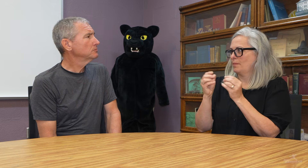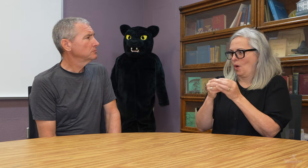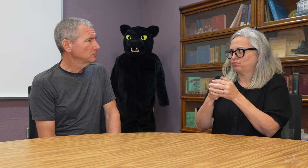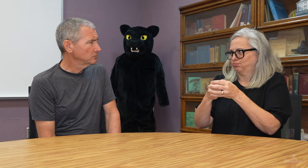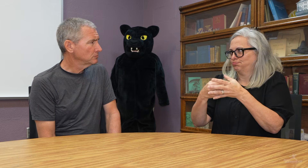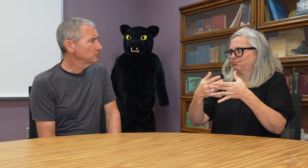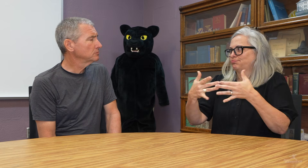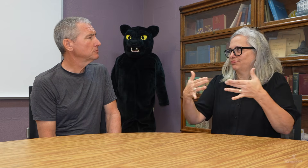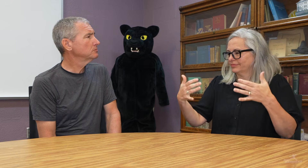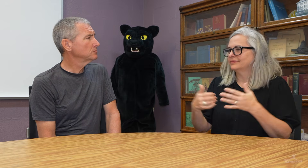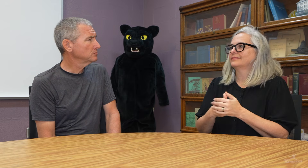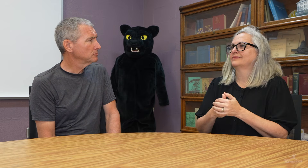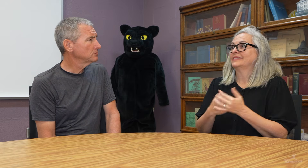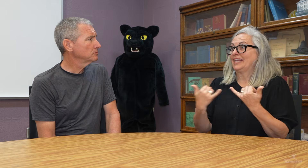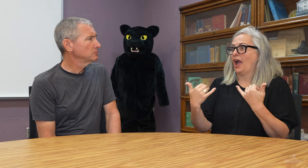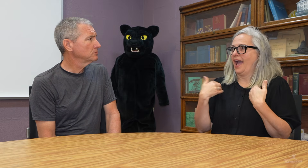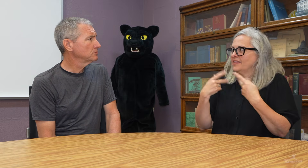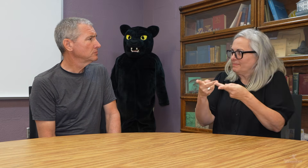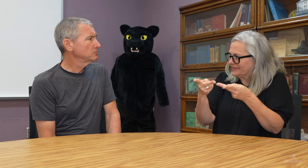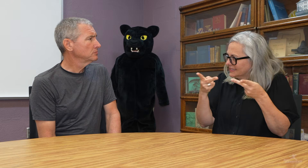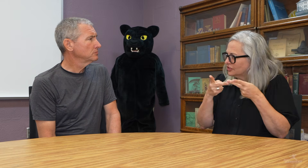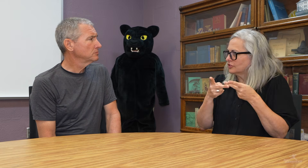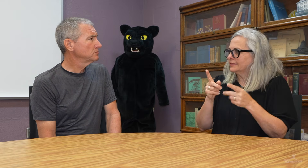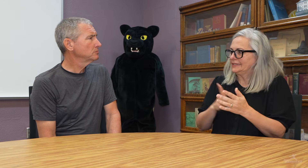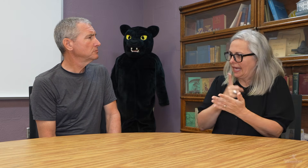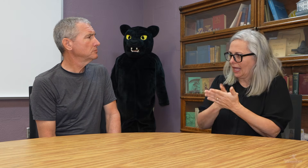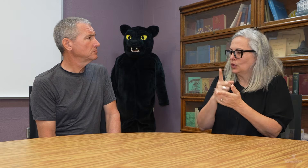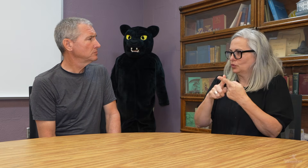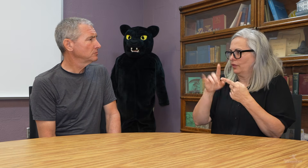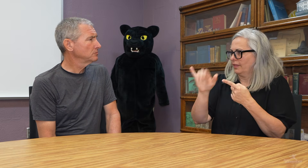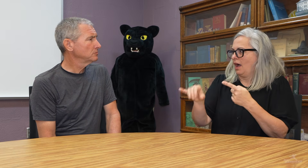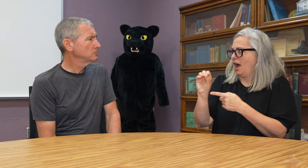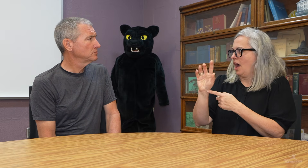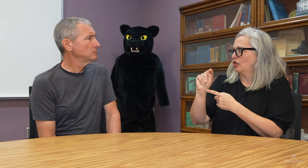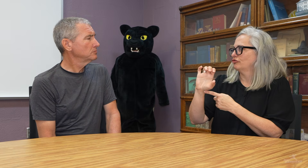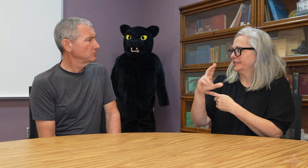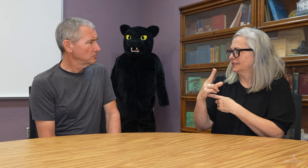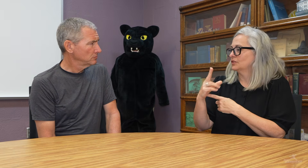It’s been growing even more. Now we have a position dedicated to that outreach program.